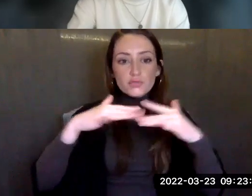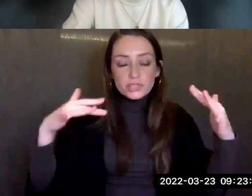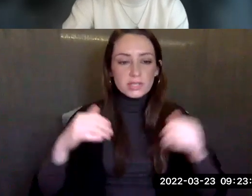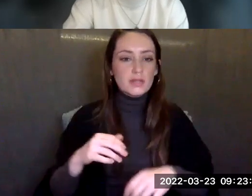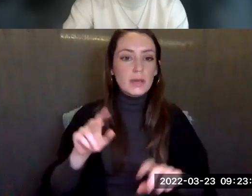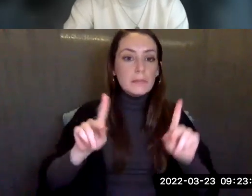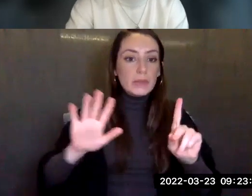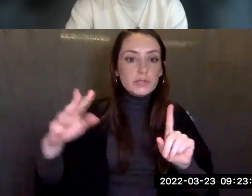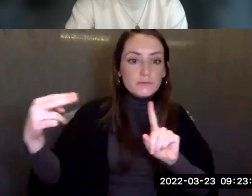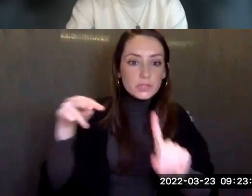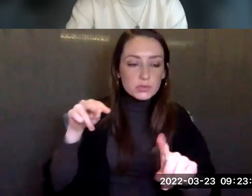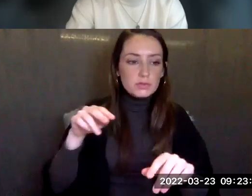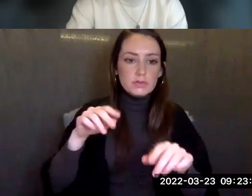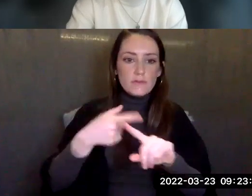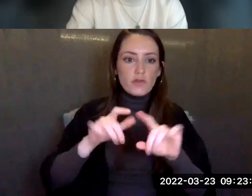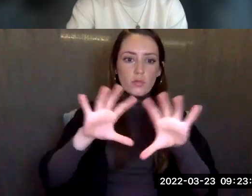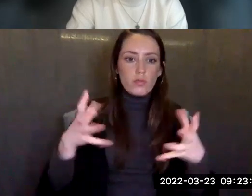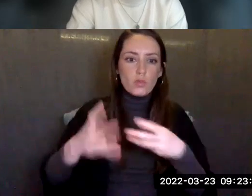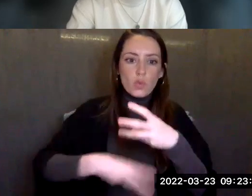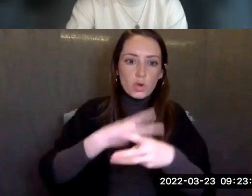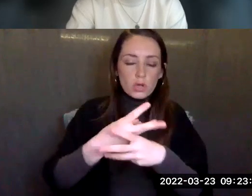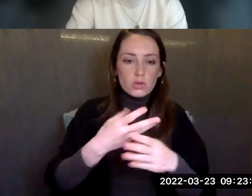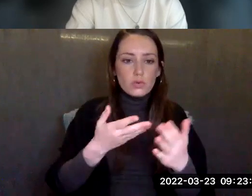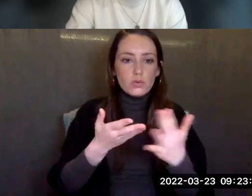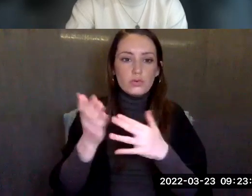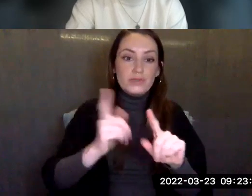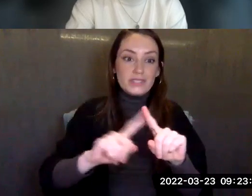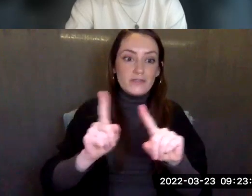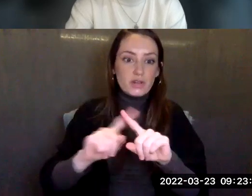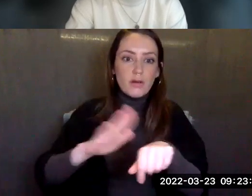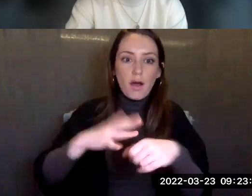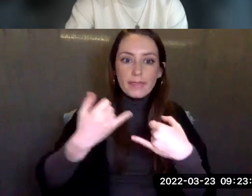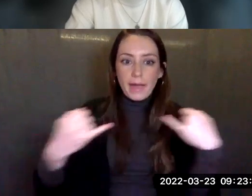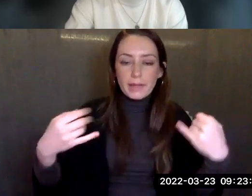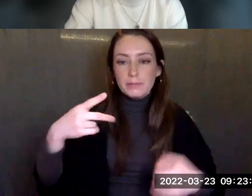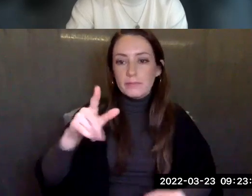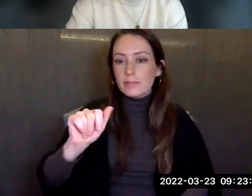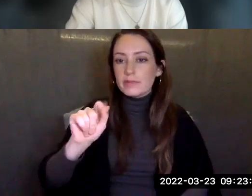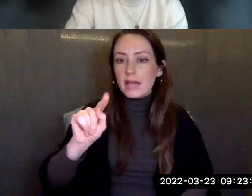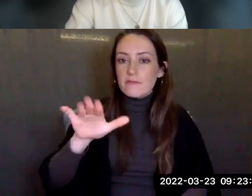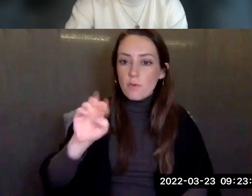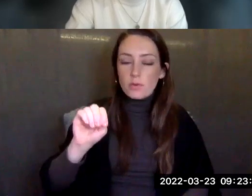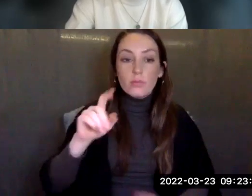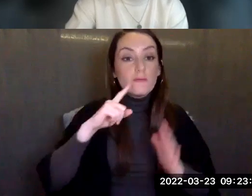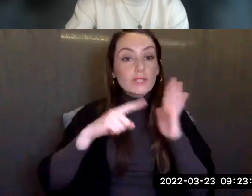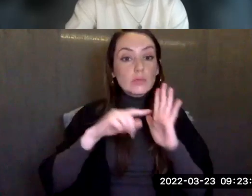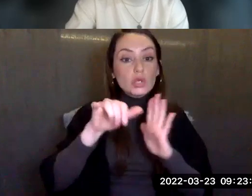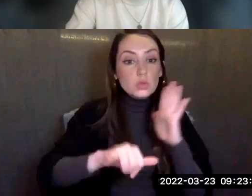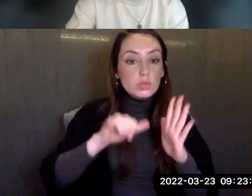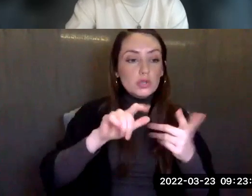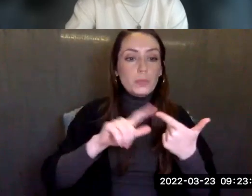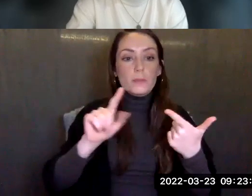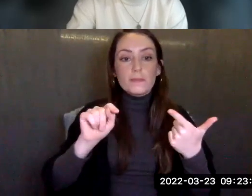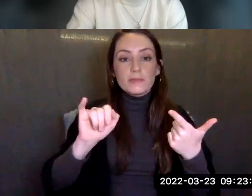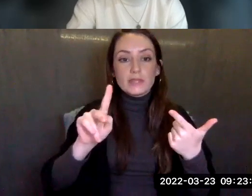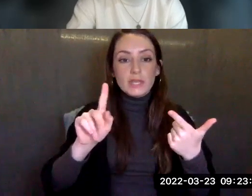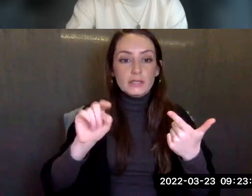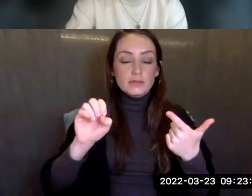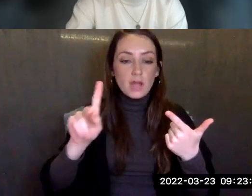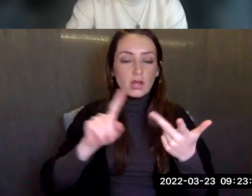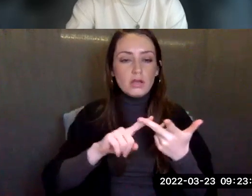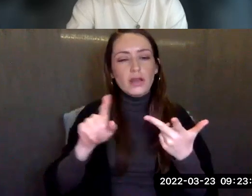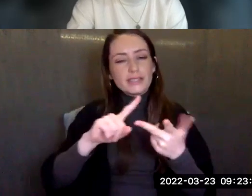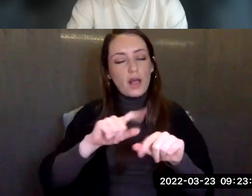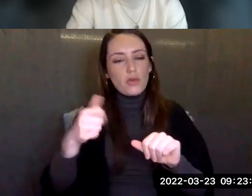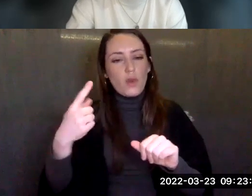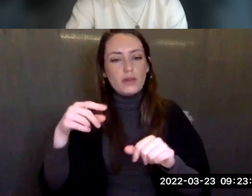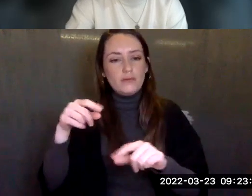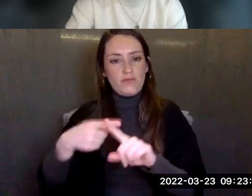Through my major online show video performance, such as Youtube Tiktok beliebly in China and the author, Radio Bachelor.